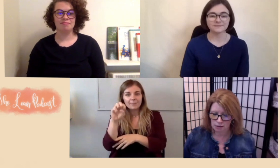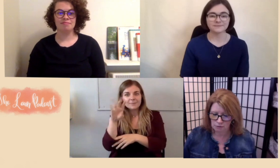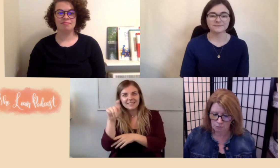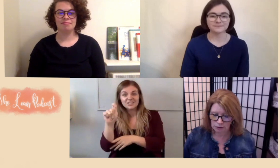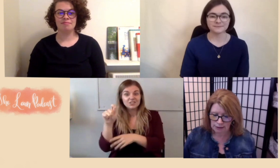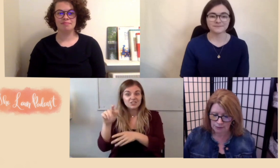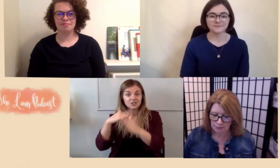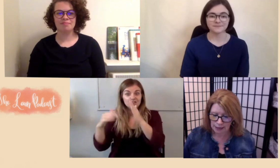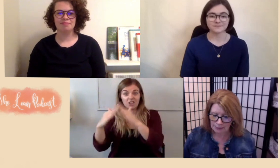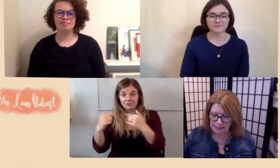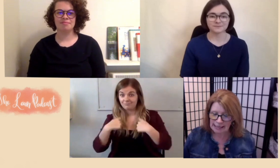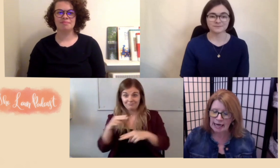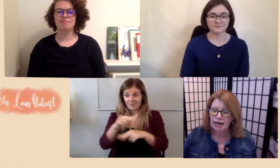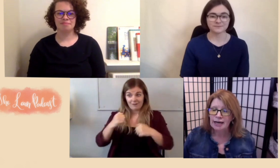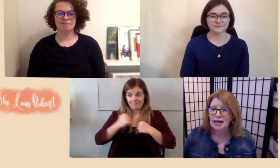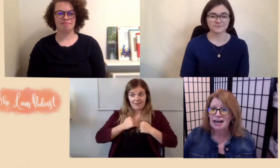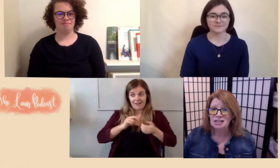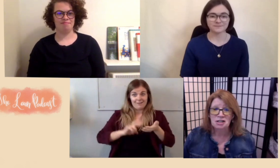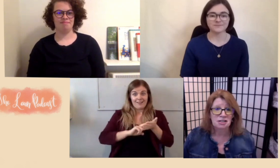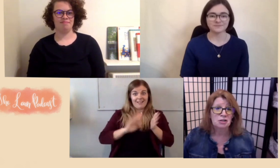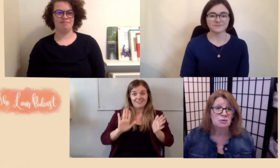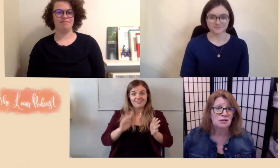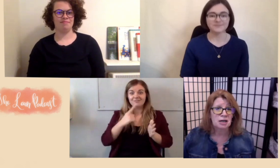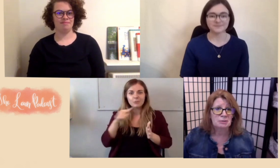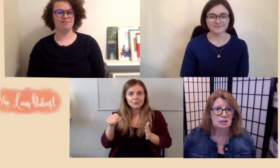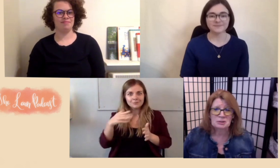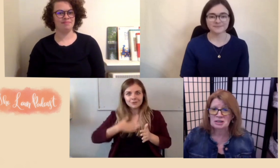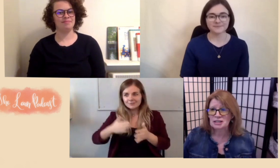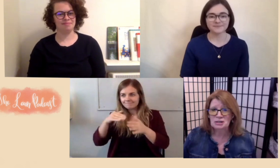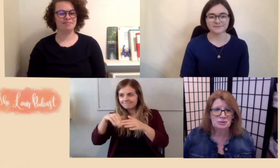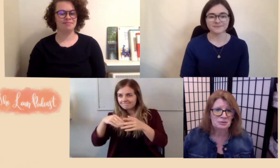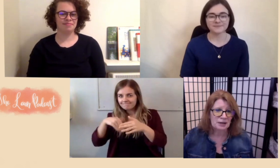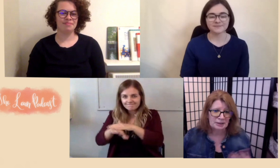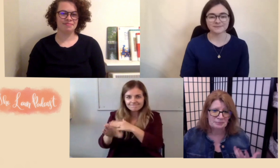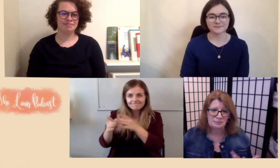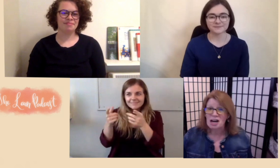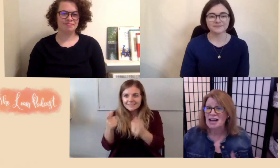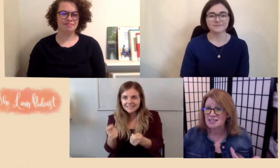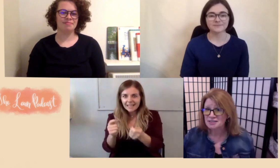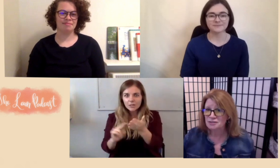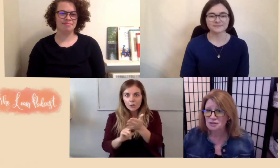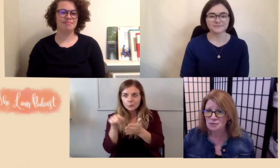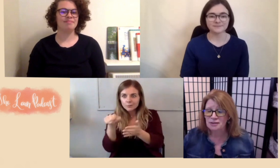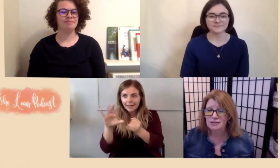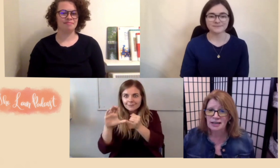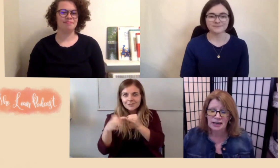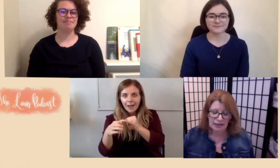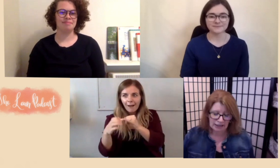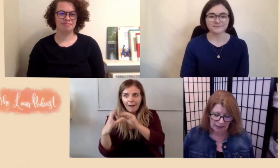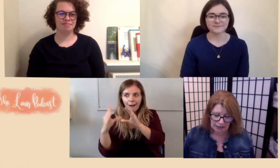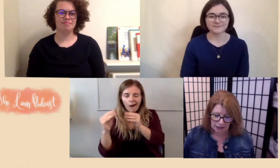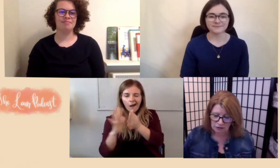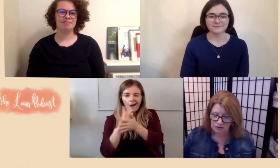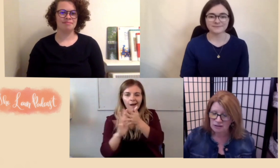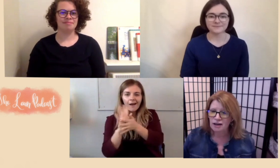and just using the opportunity to chat, if you will, and learn from the deaf community